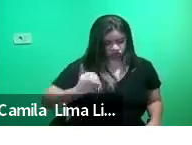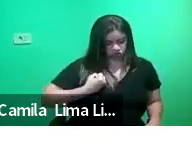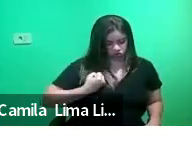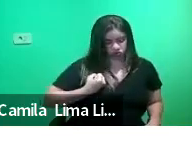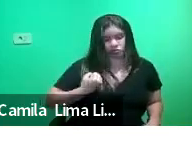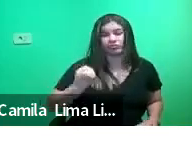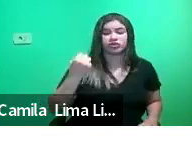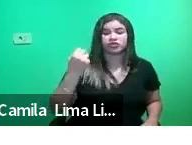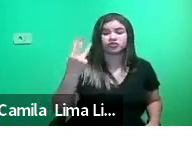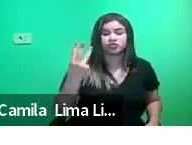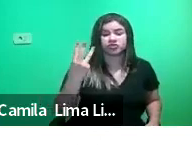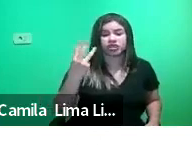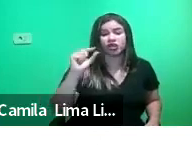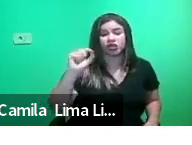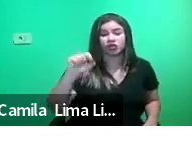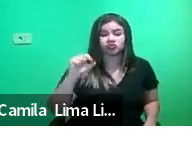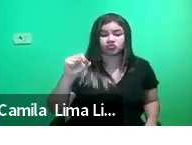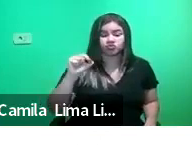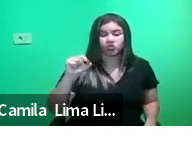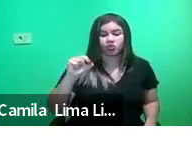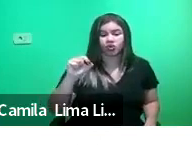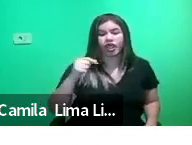counting counting to oneelf counting to oneelf one